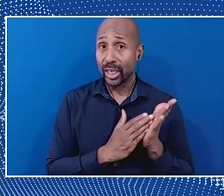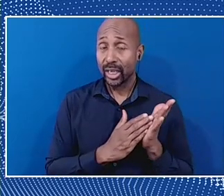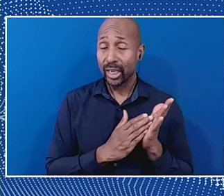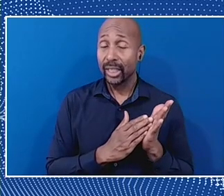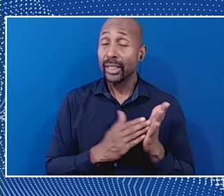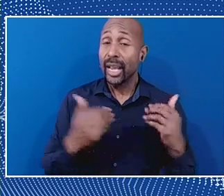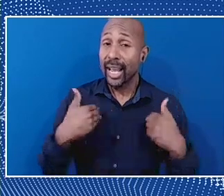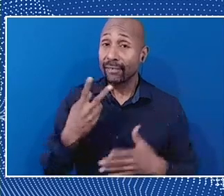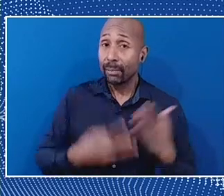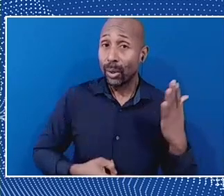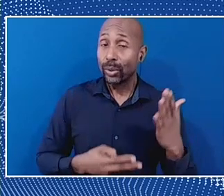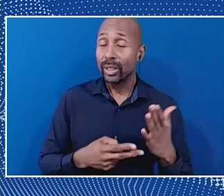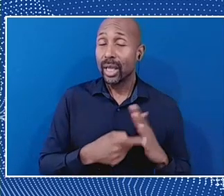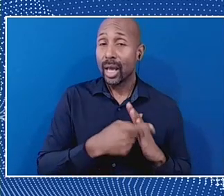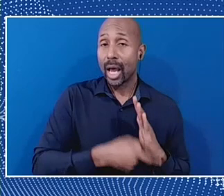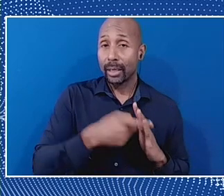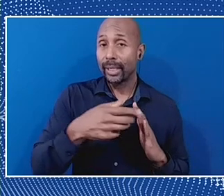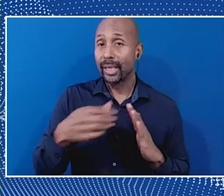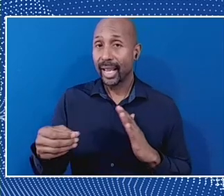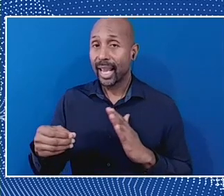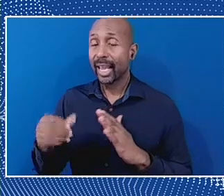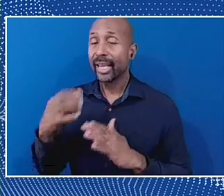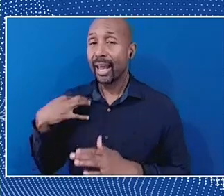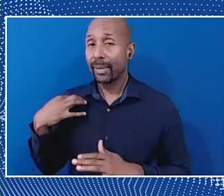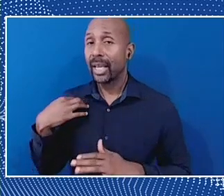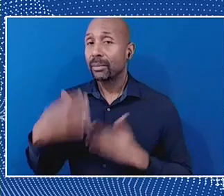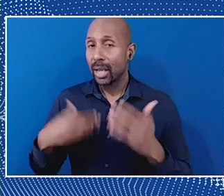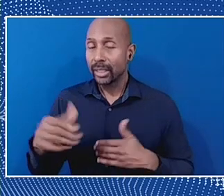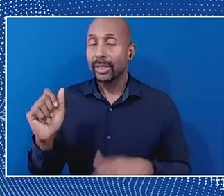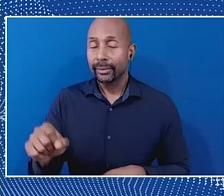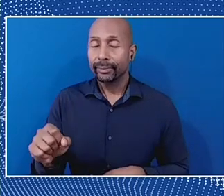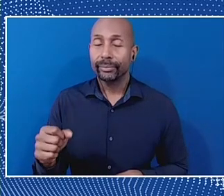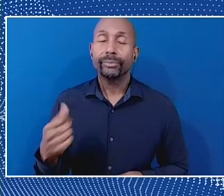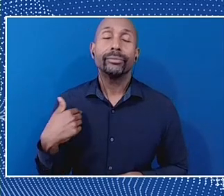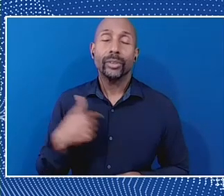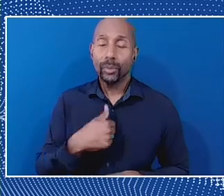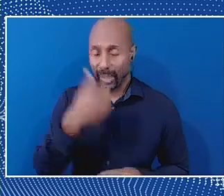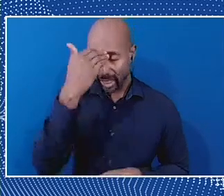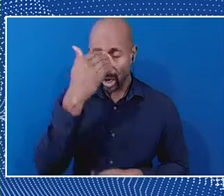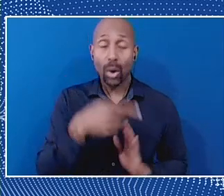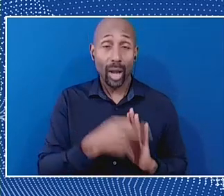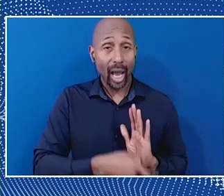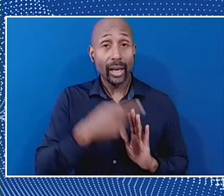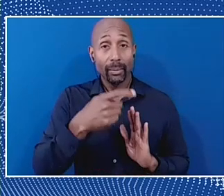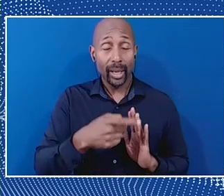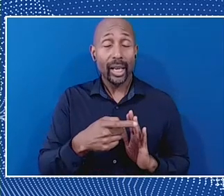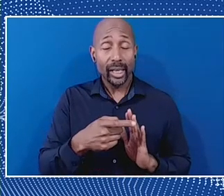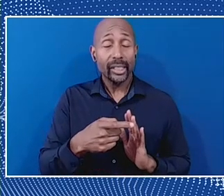process as well as an application process, because we know as much as automation, we want to get at the borrowers who need this